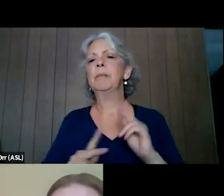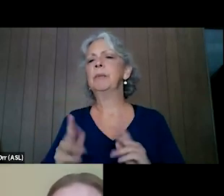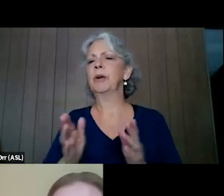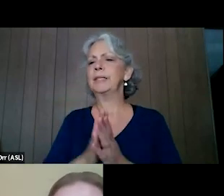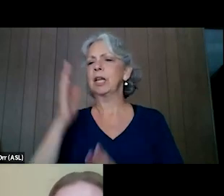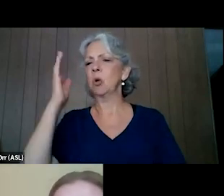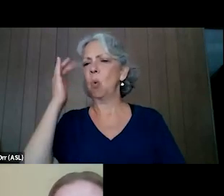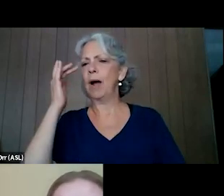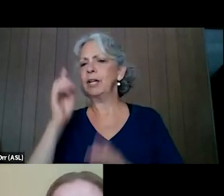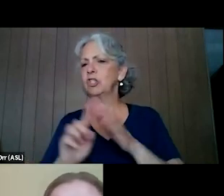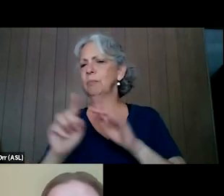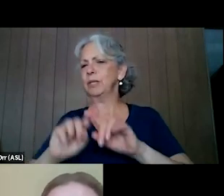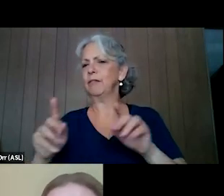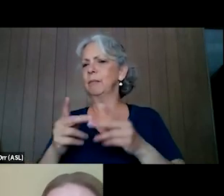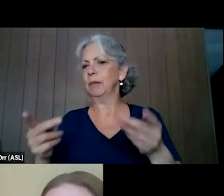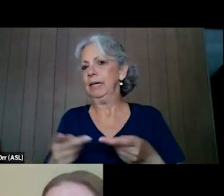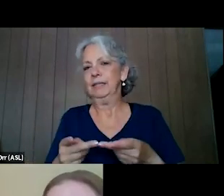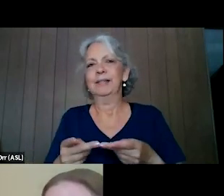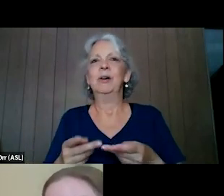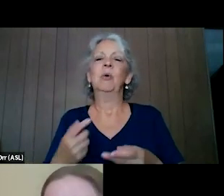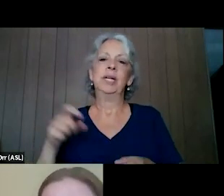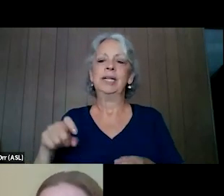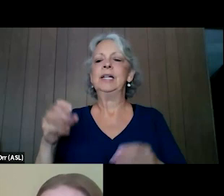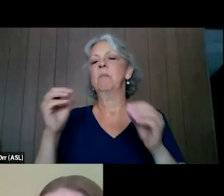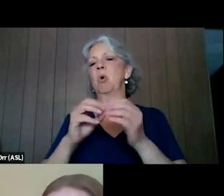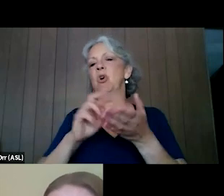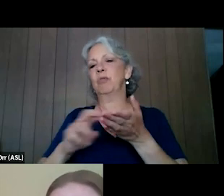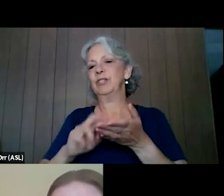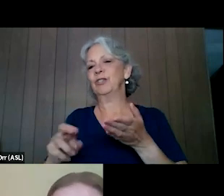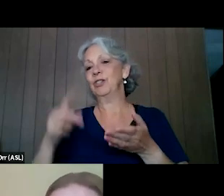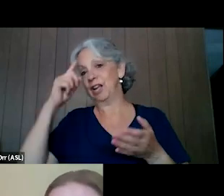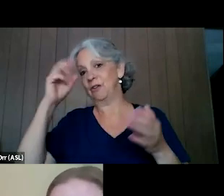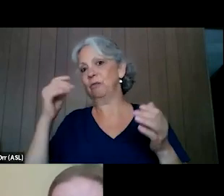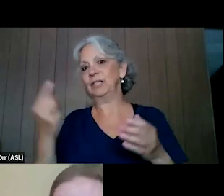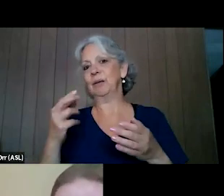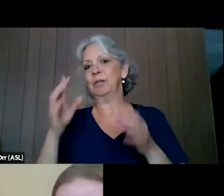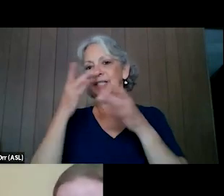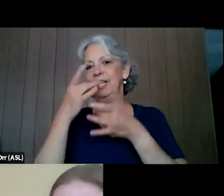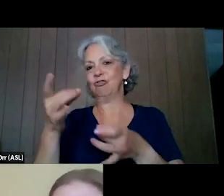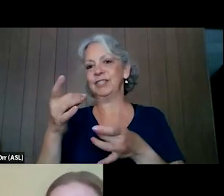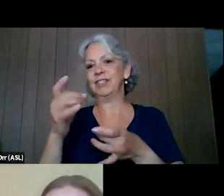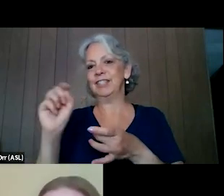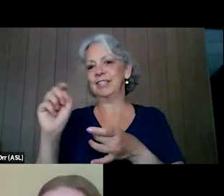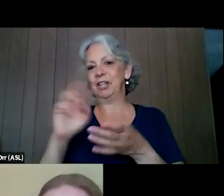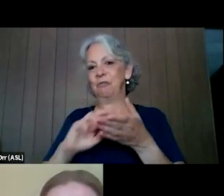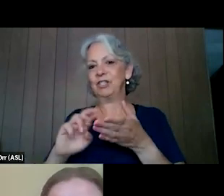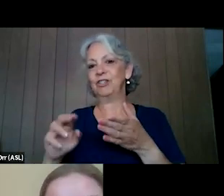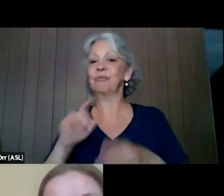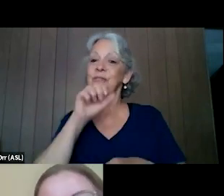and I think, you know, there's a lot more research, and hopefully one of you out there is interested in the research of xylazine because we'd love to, you know,